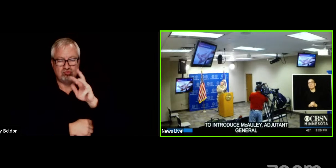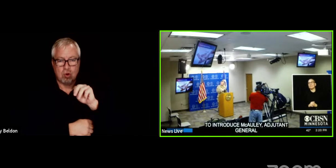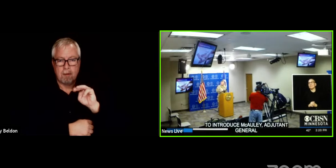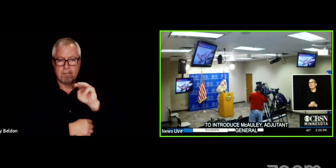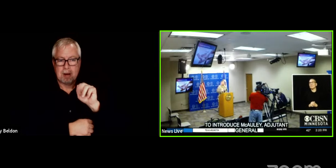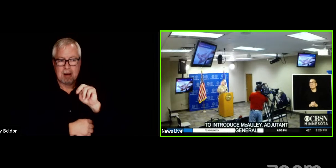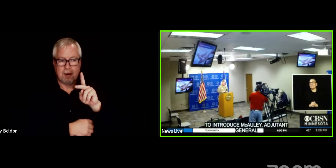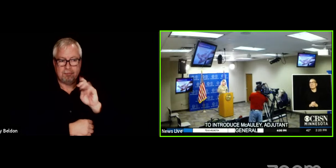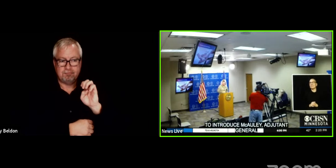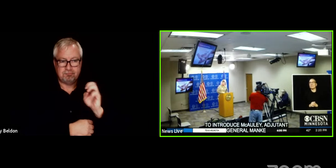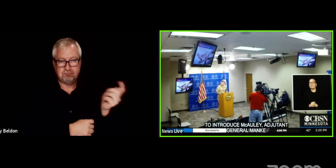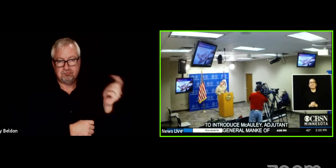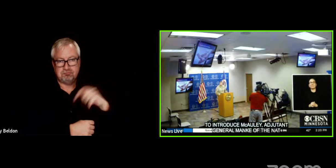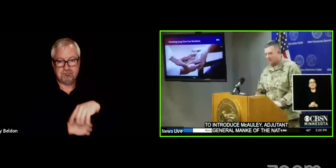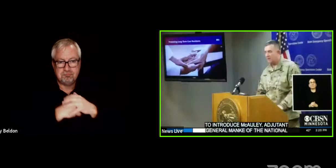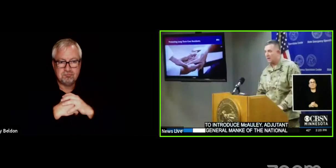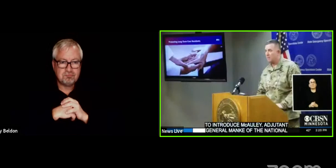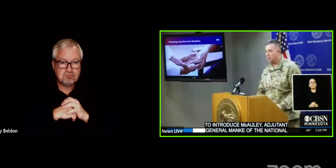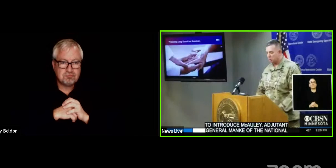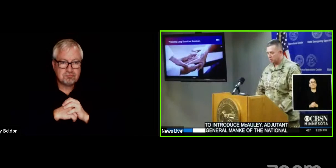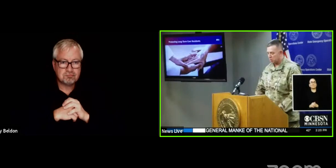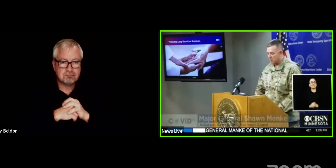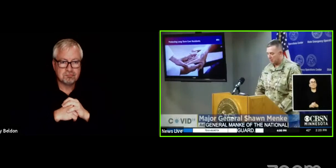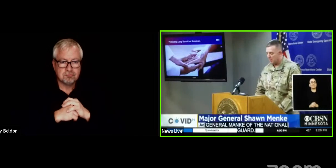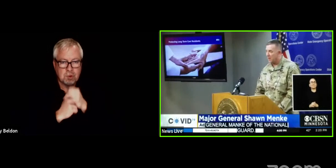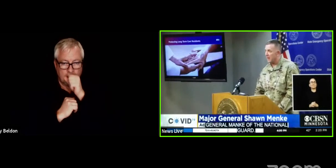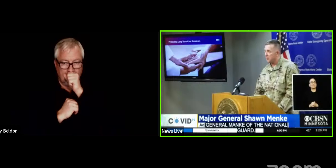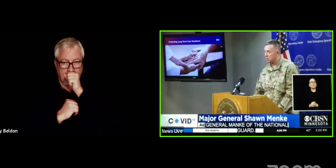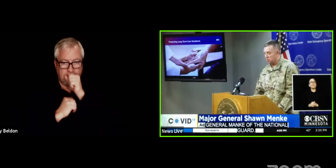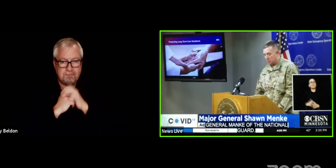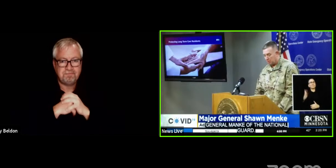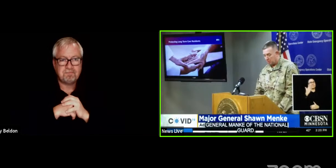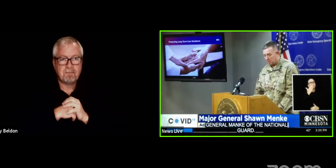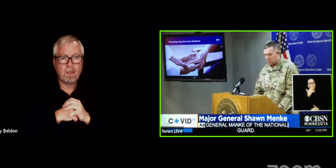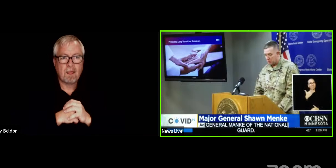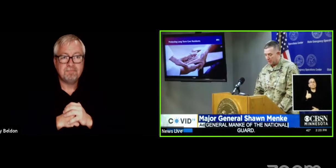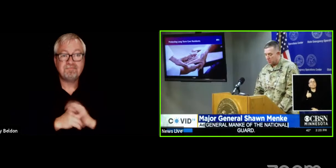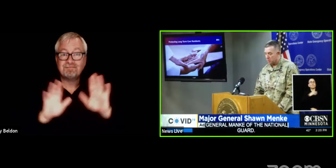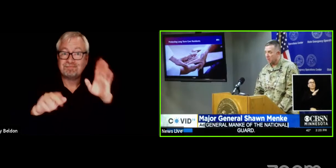THANK U COMMISSIONER MALCOLM. I'M MAJOR GENERAL SHAWN MANKE, THE ADJUTANT GENERAL OF THE NATIONAL GUARDS.